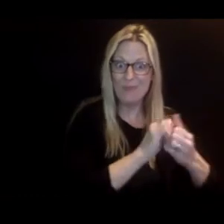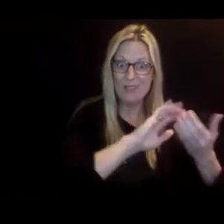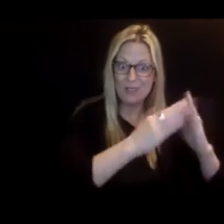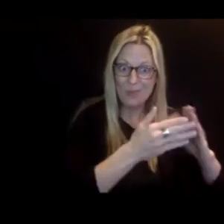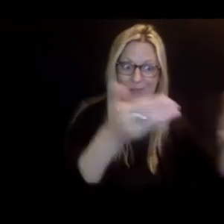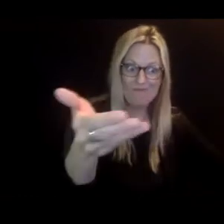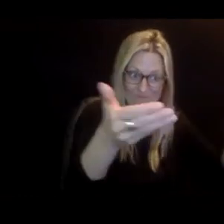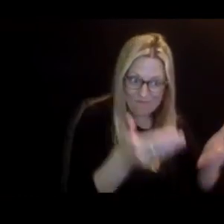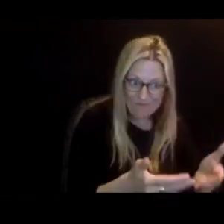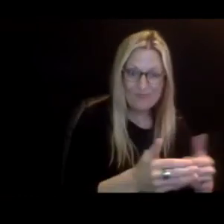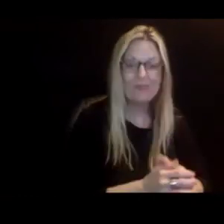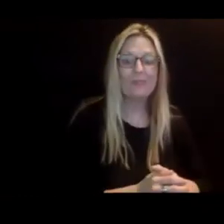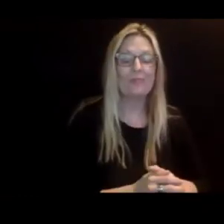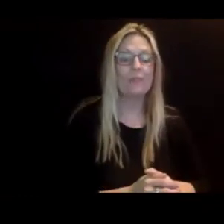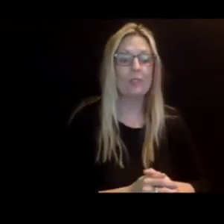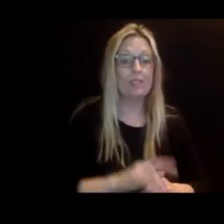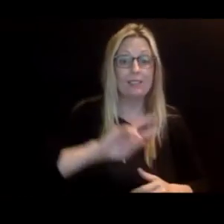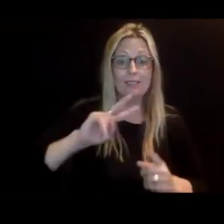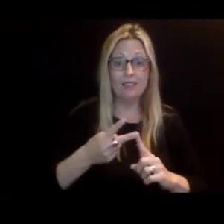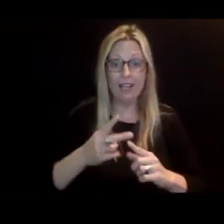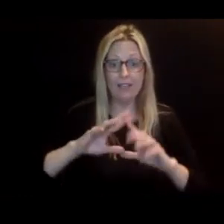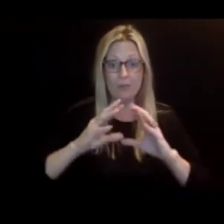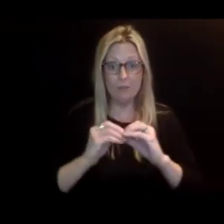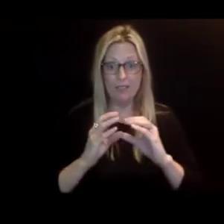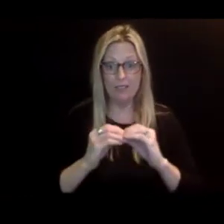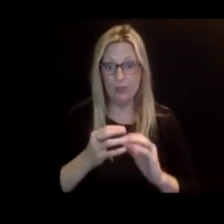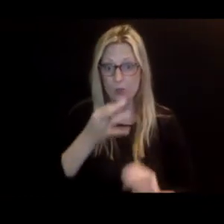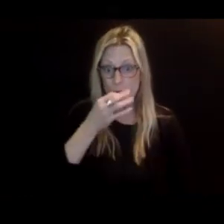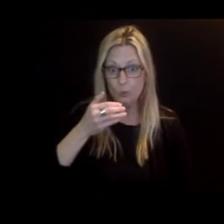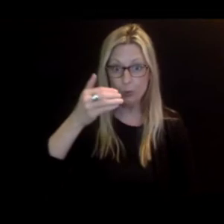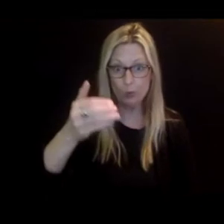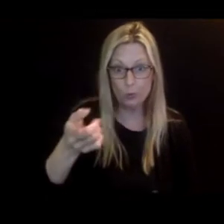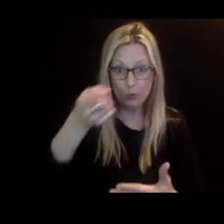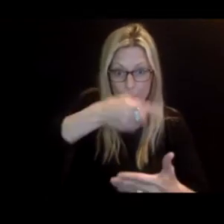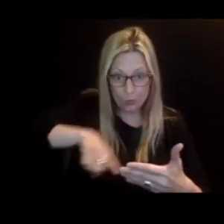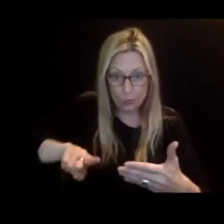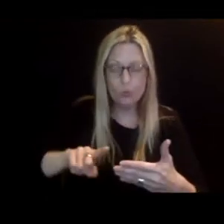and connections and invited many of them. The second meeting will take place next week